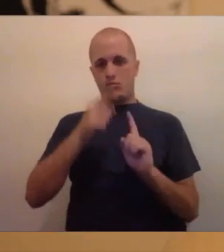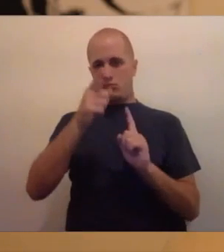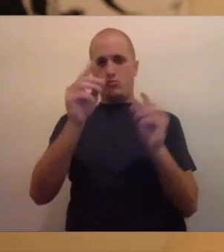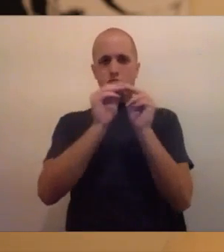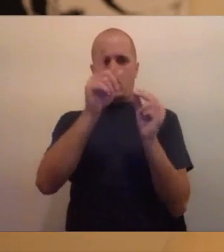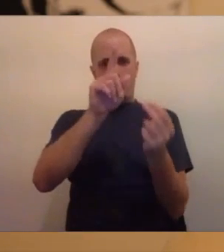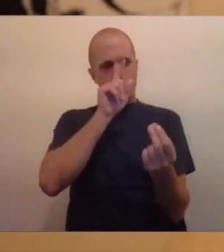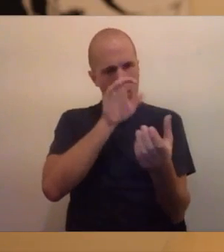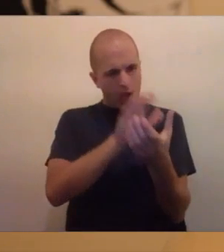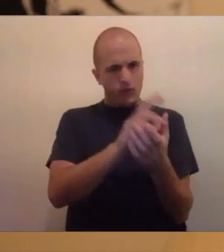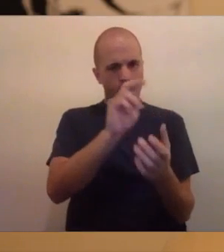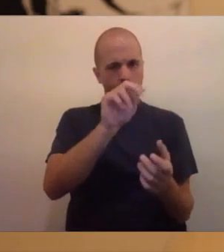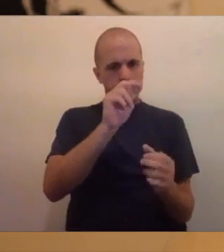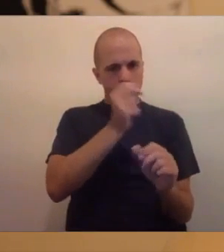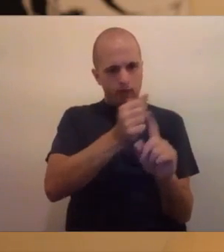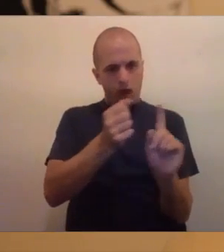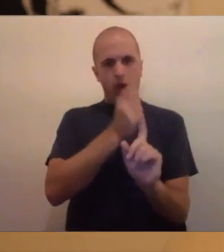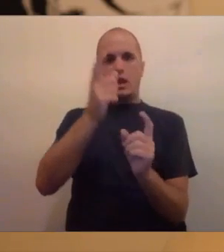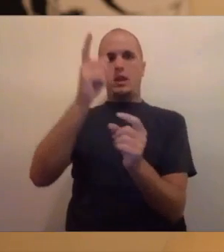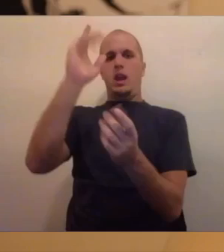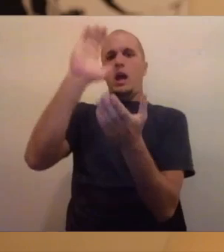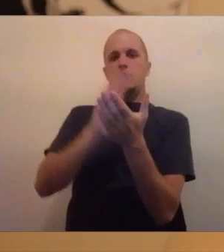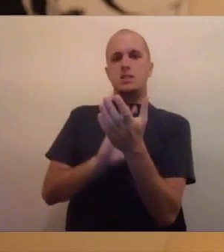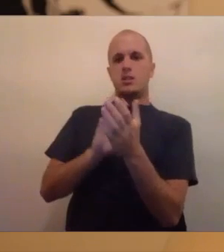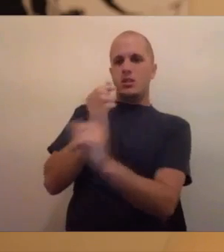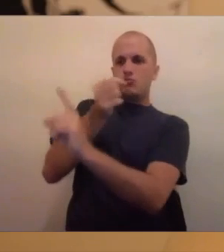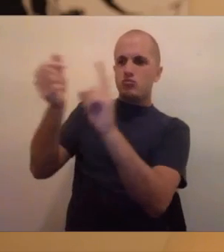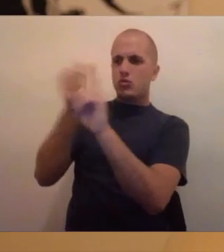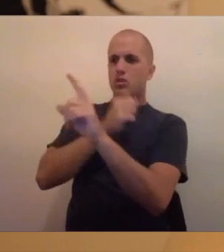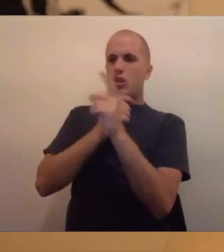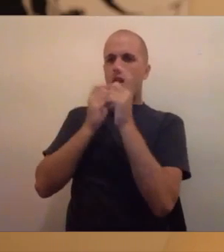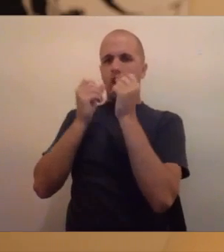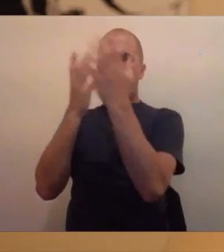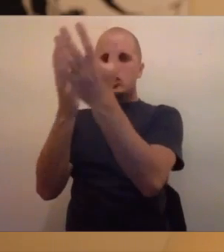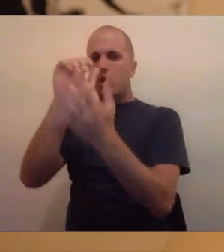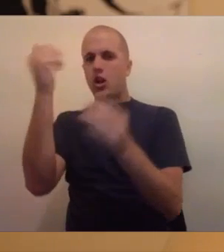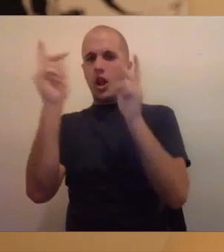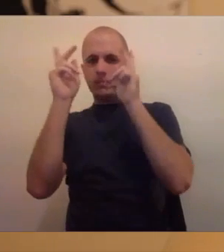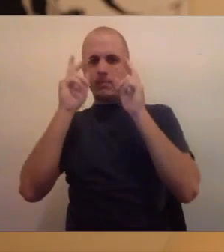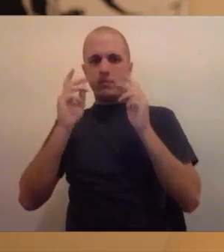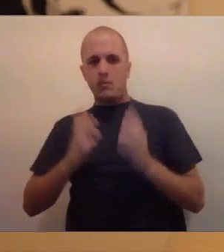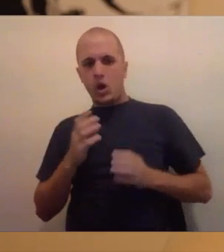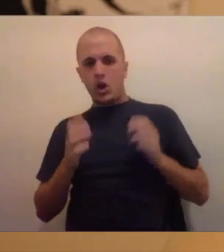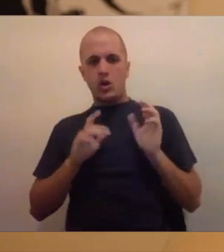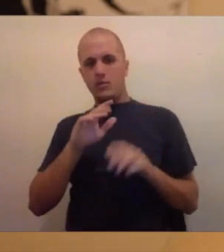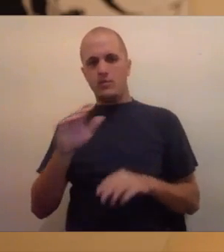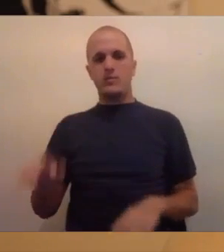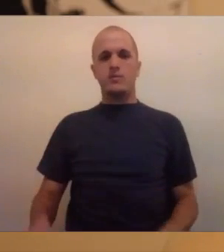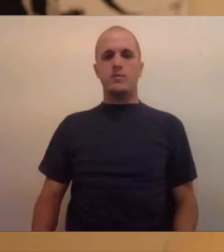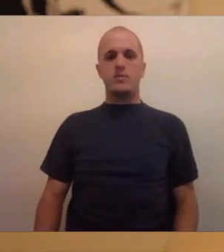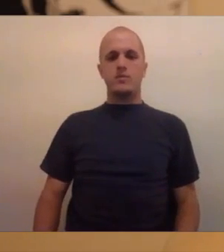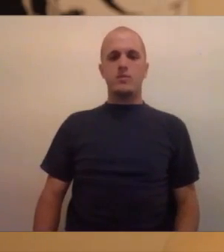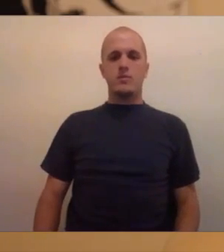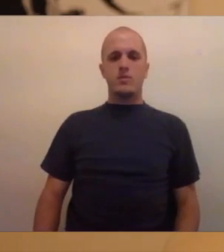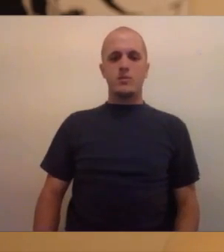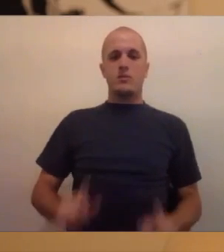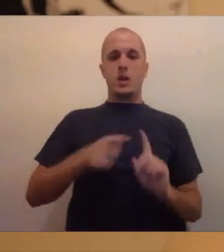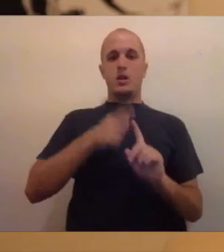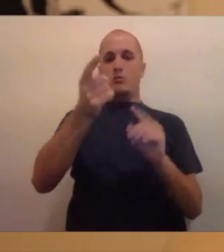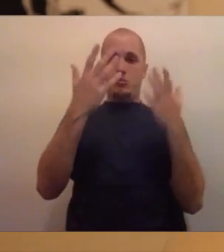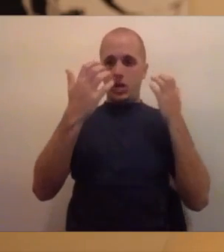And the more you become nonviolent, the more you become nonviolent,